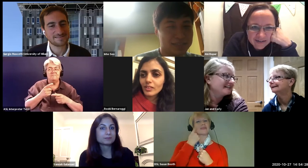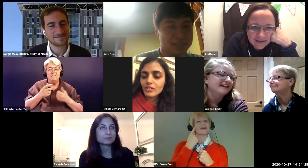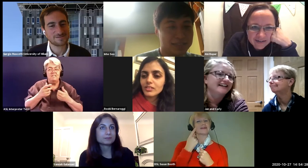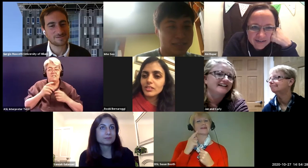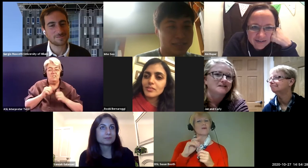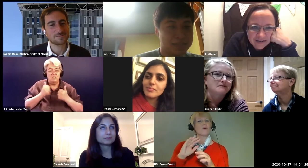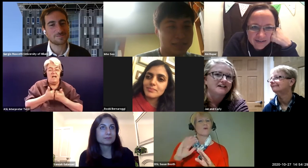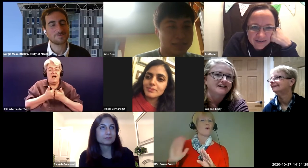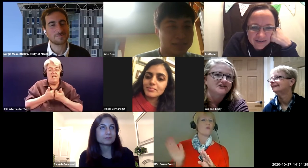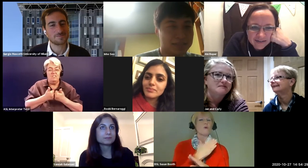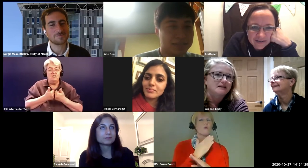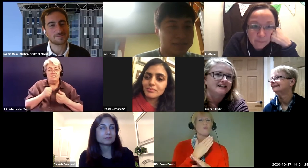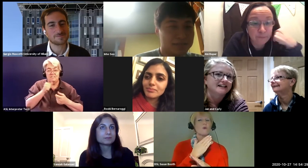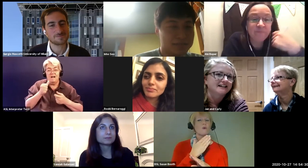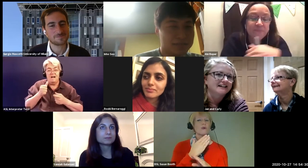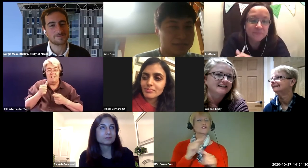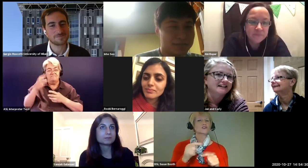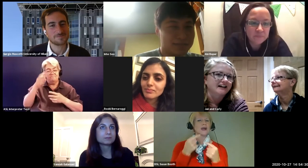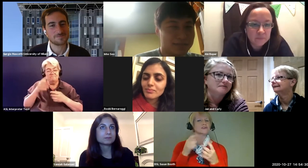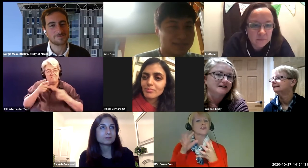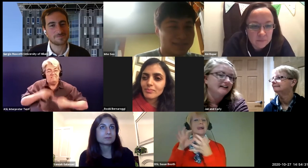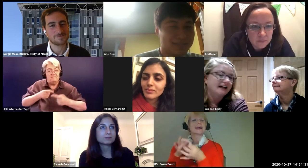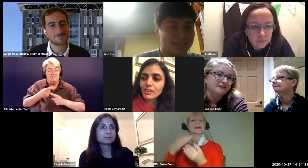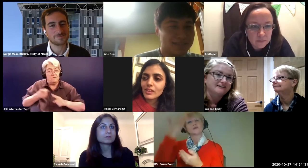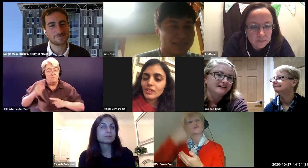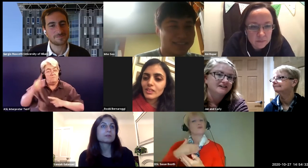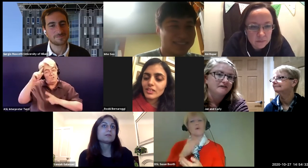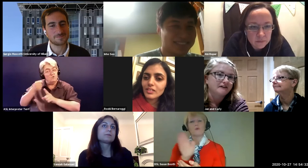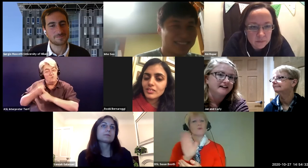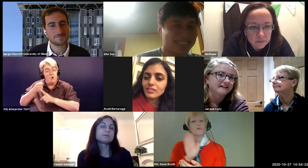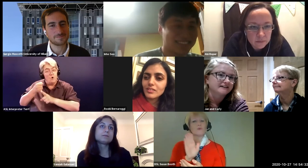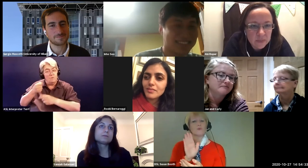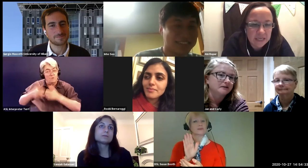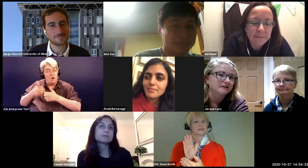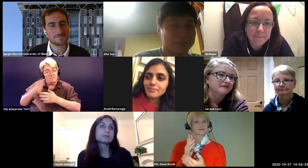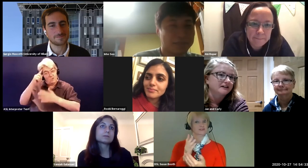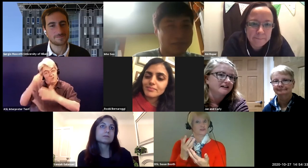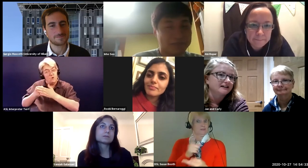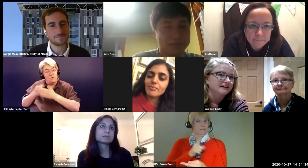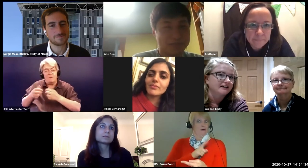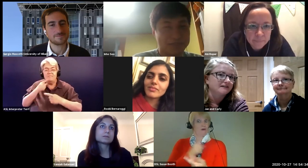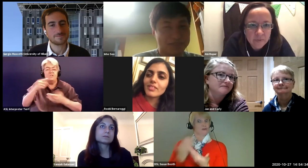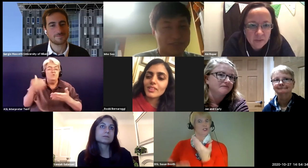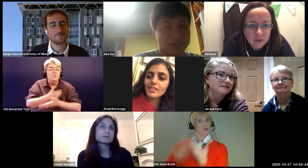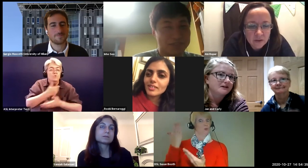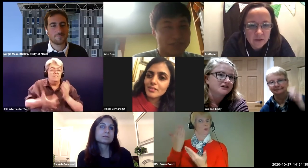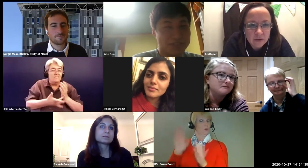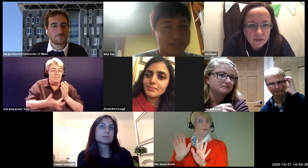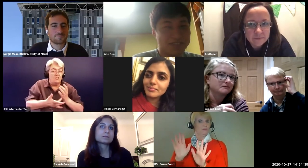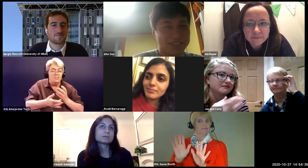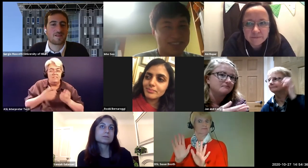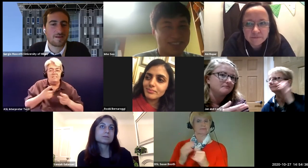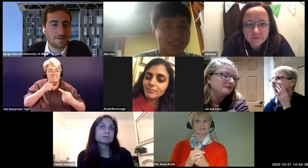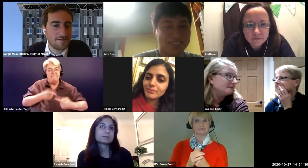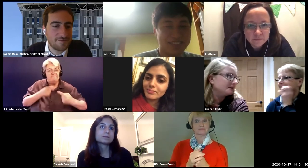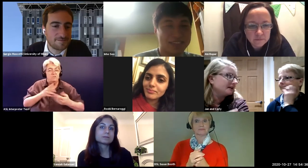I think some of it has just been um having a new thing but yeah um especially with mum and her